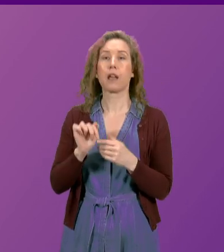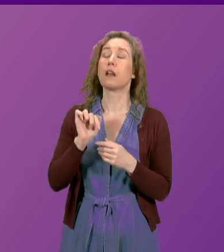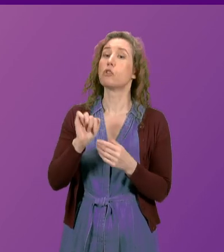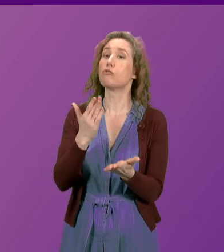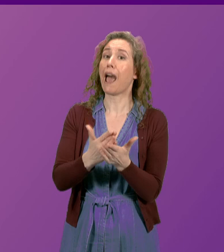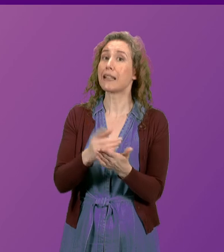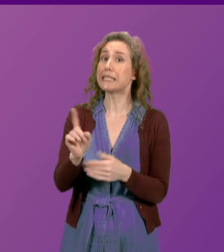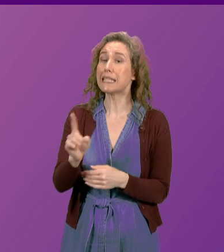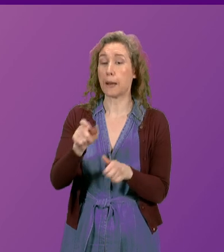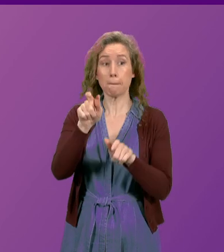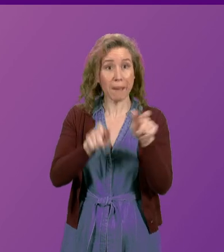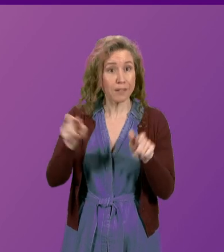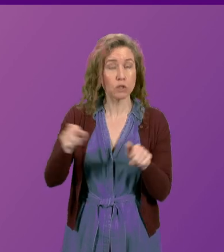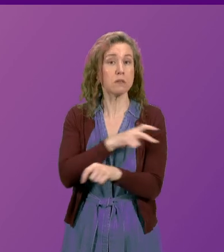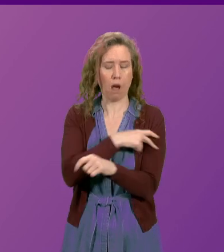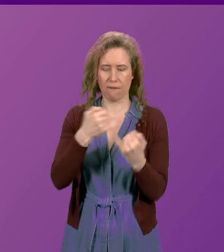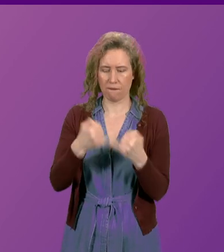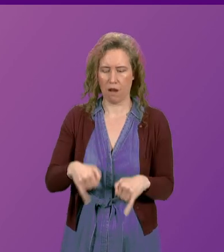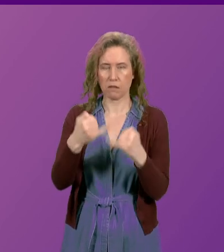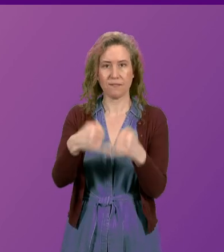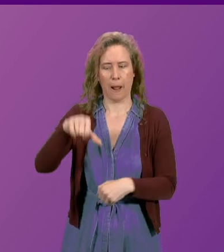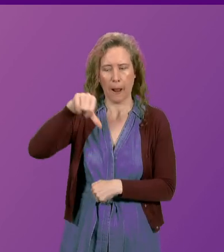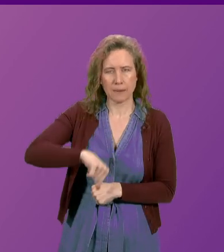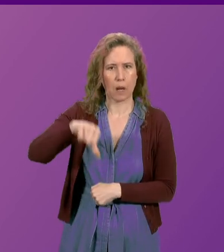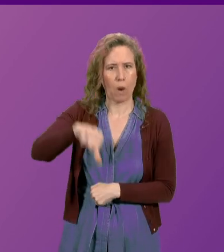that patients and staff have been failed and let down by this SNP Government.